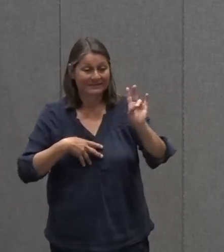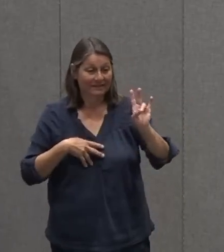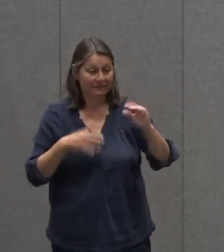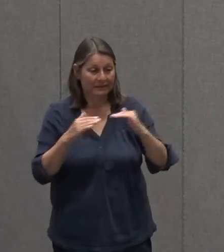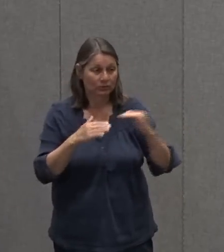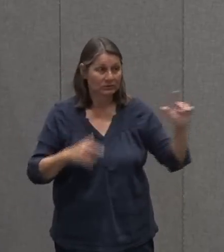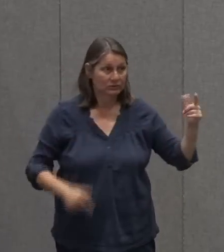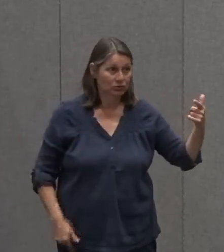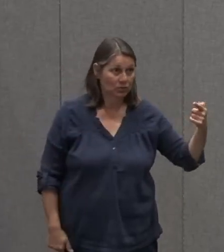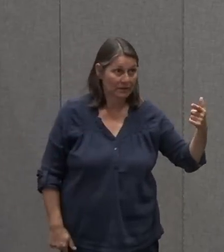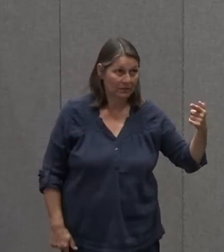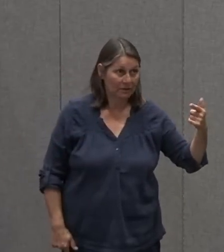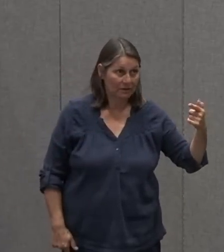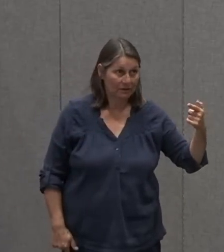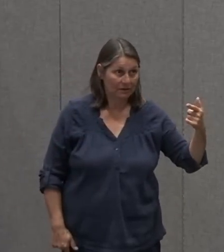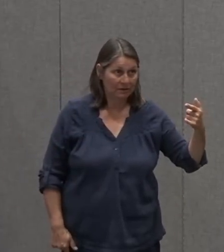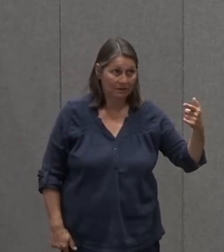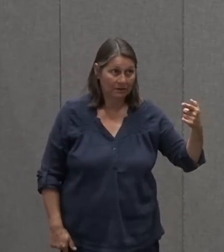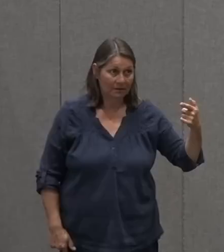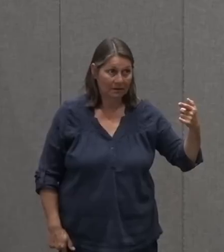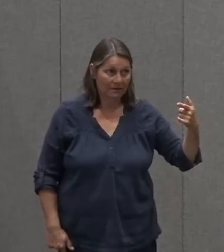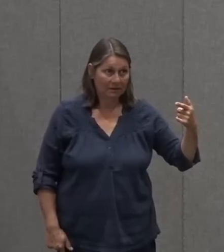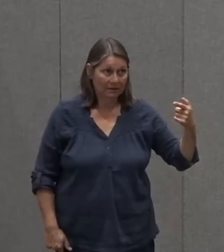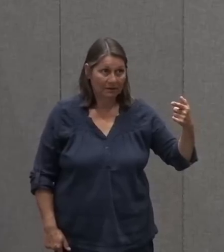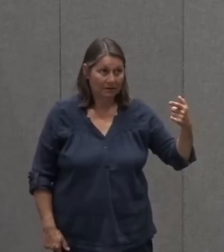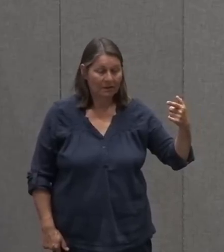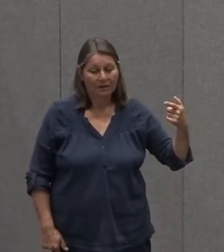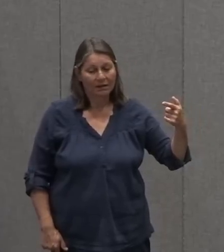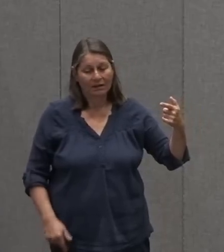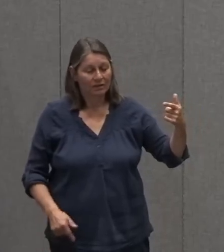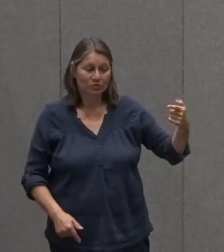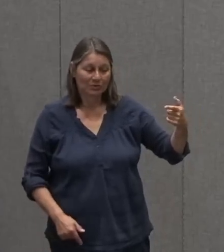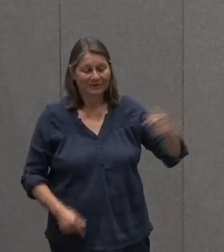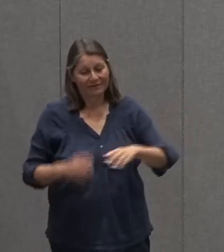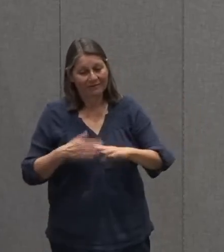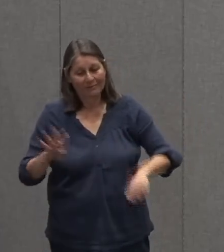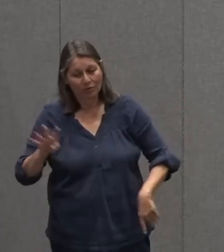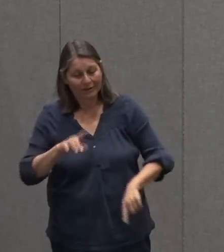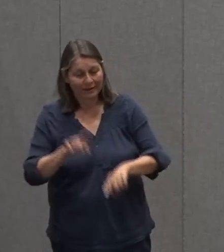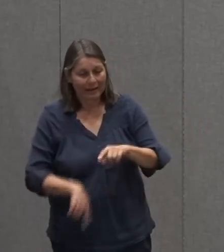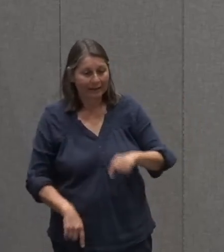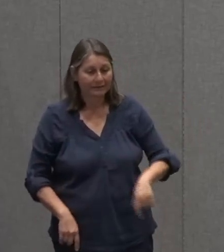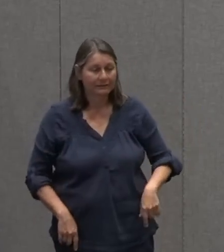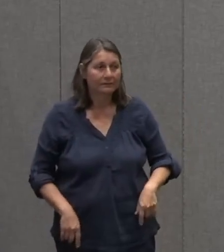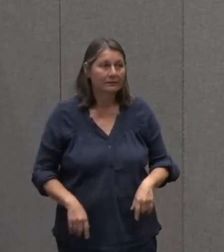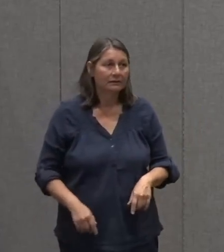I know four can't go into it because it goes into 20. Five can't go into it because that goes into 20.